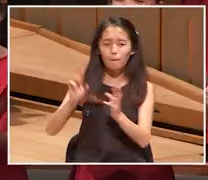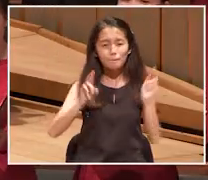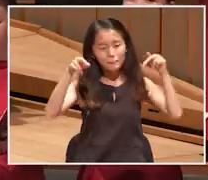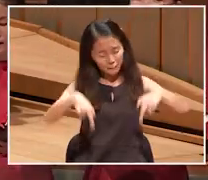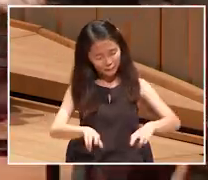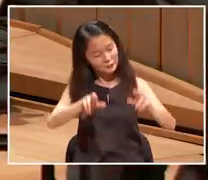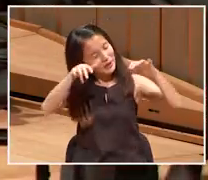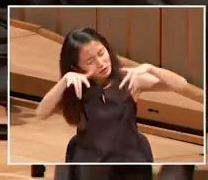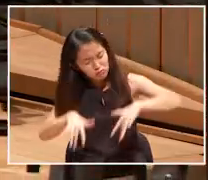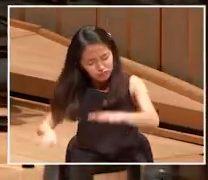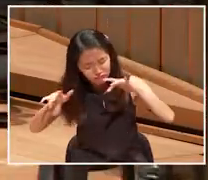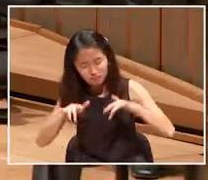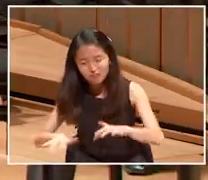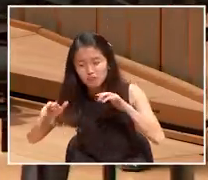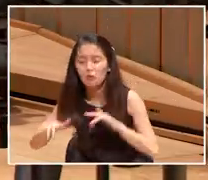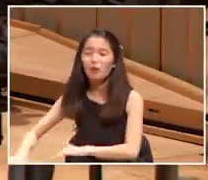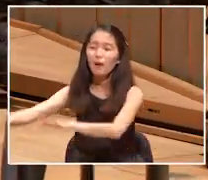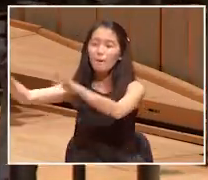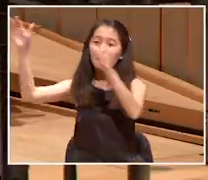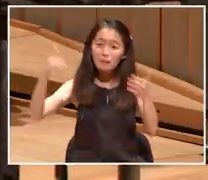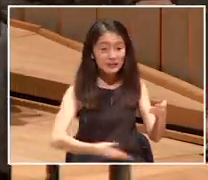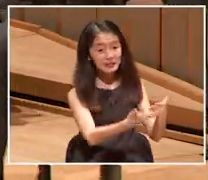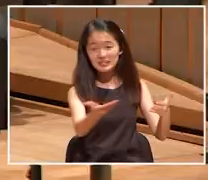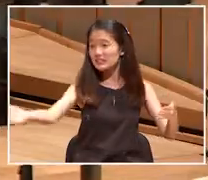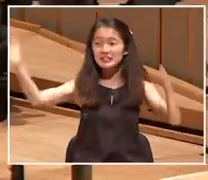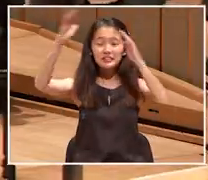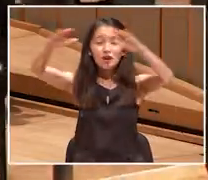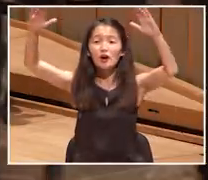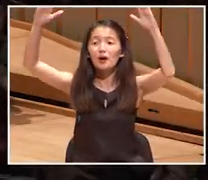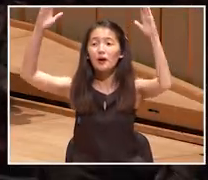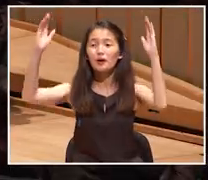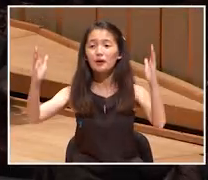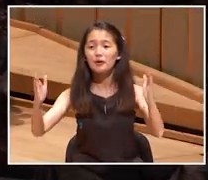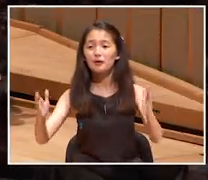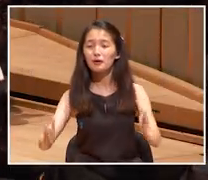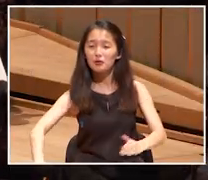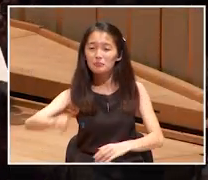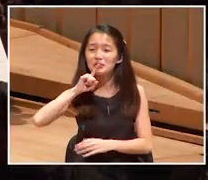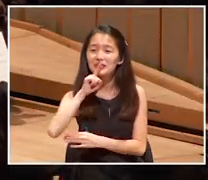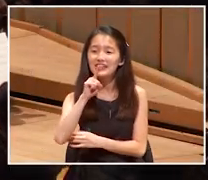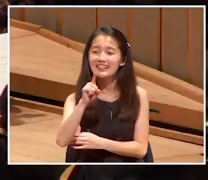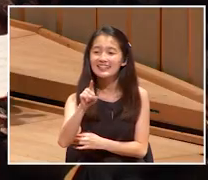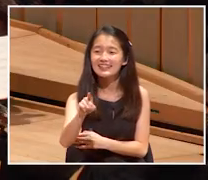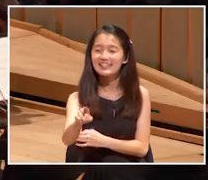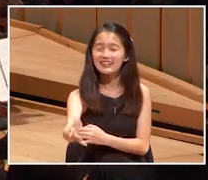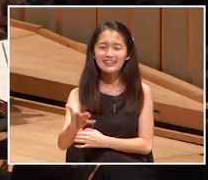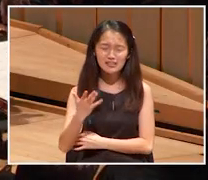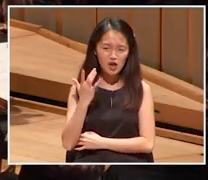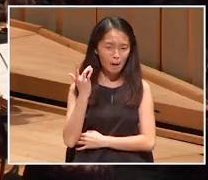Where the river always flows This is home, surely